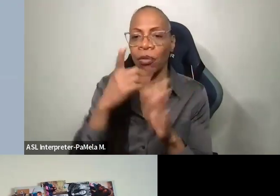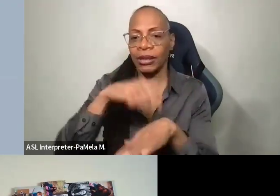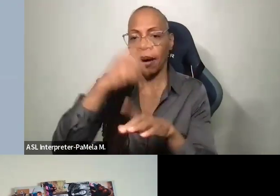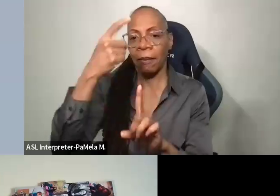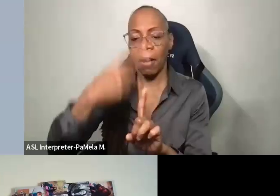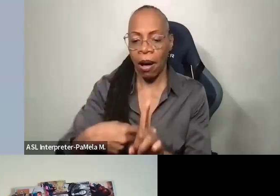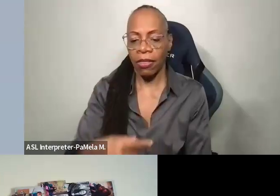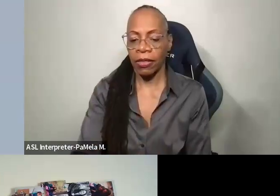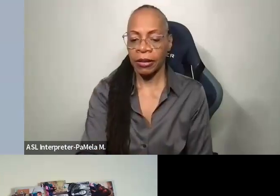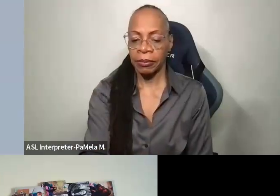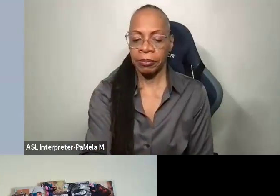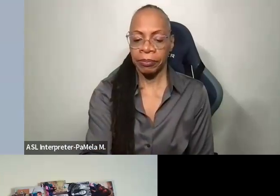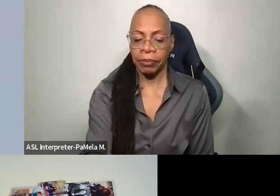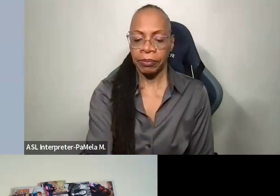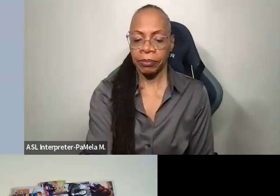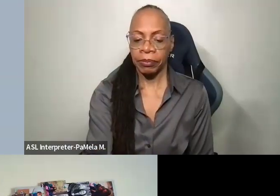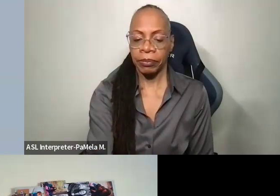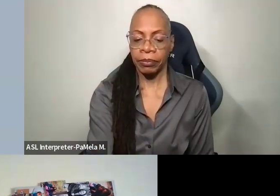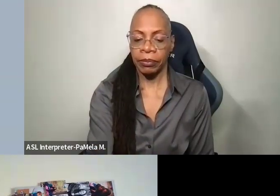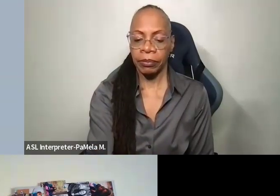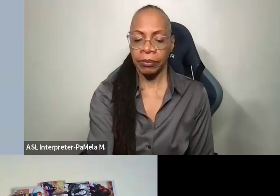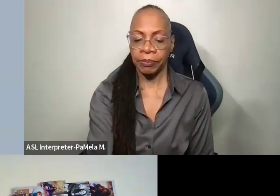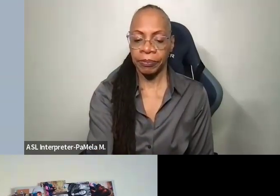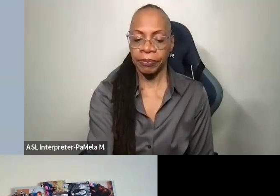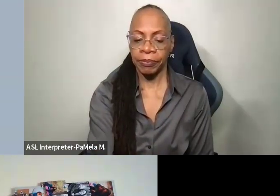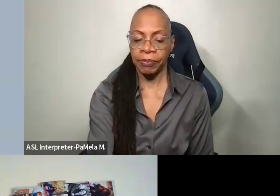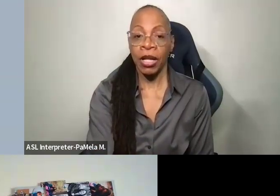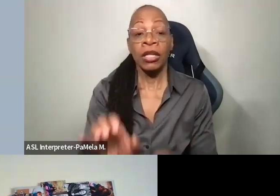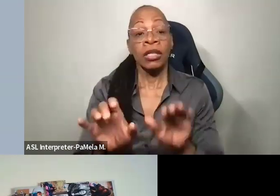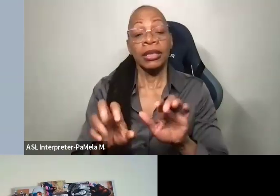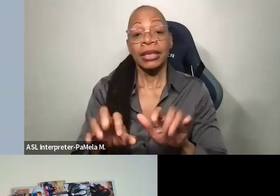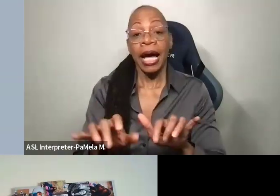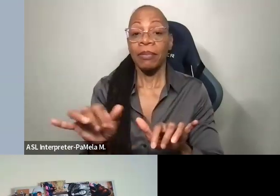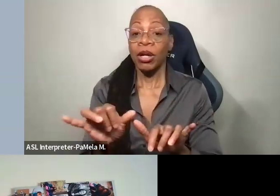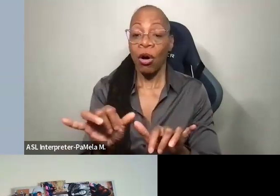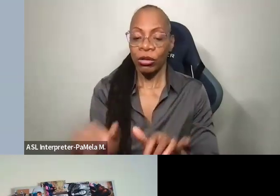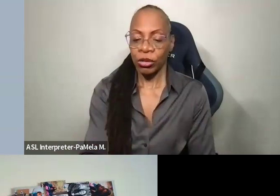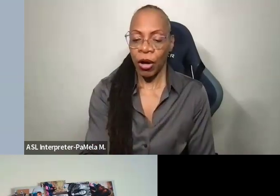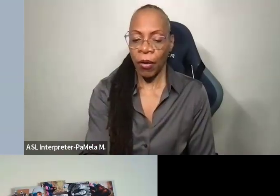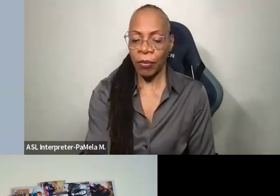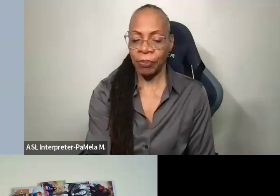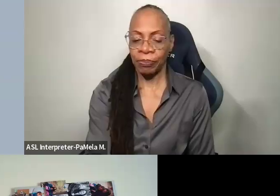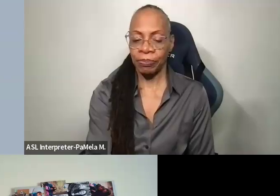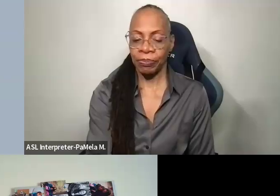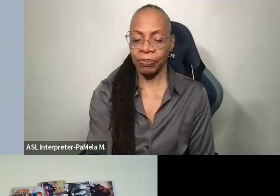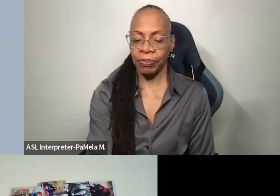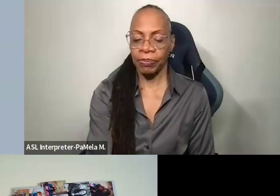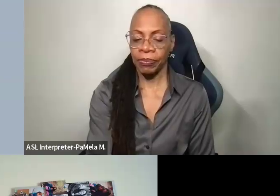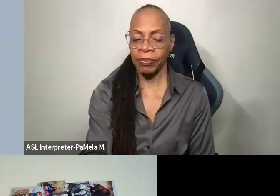Yeah. Okay. And I'm just going to type that in as well, so we've got it both verbally and in that message.